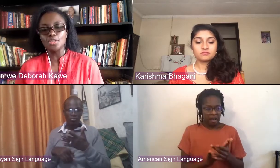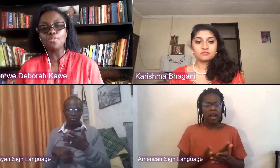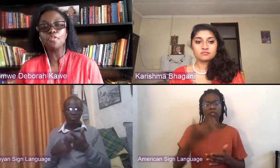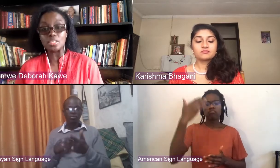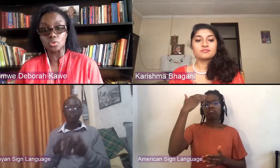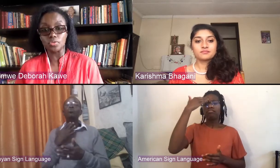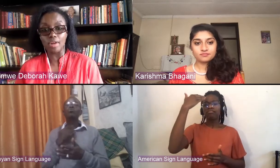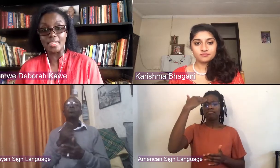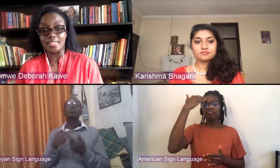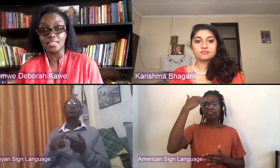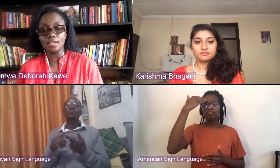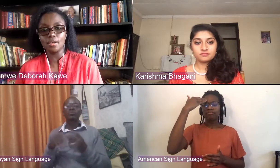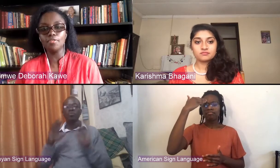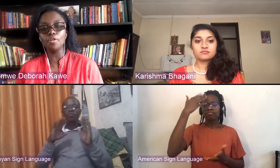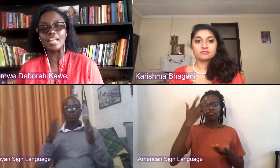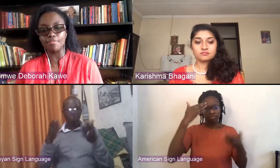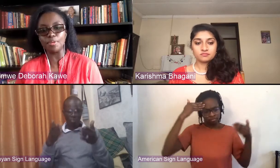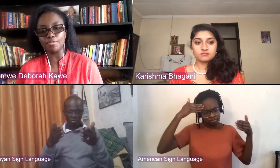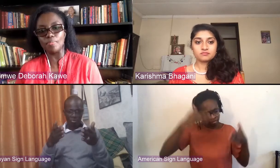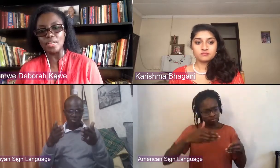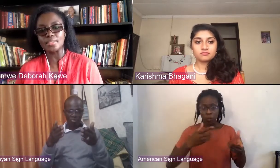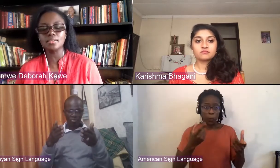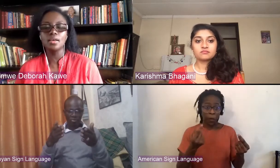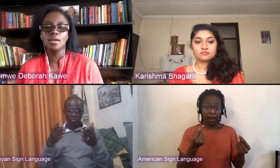to focus on writing for live performance.